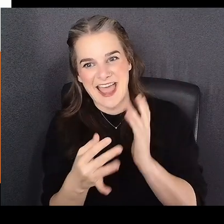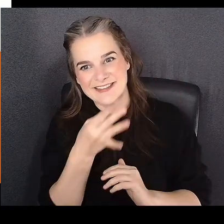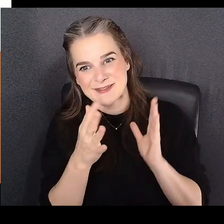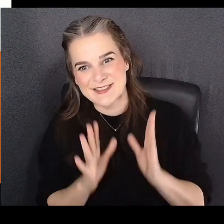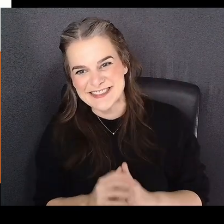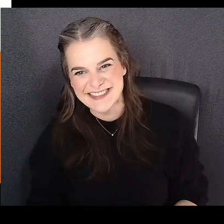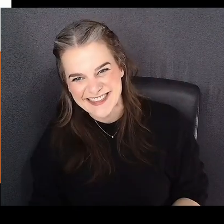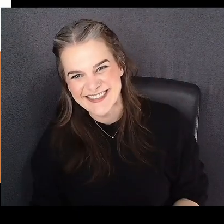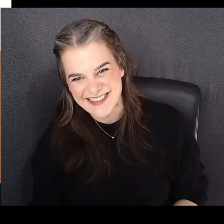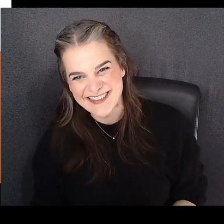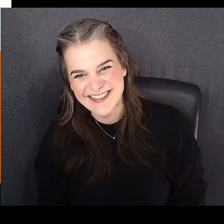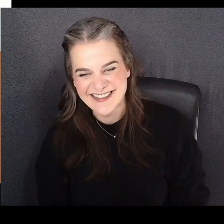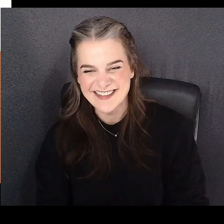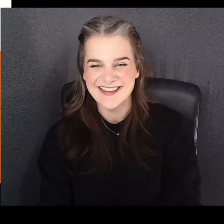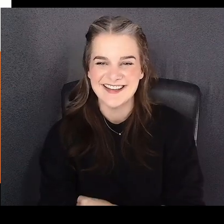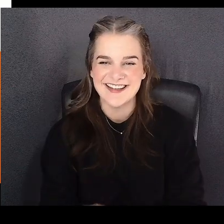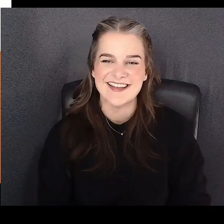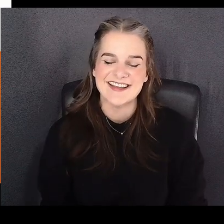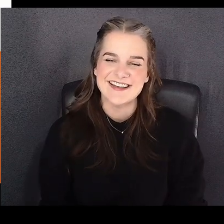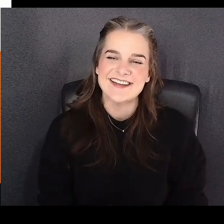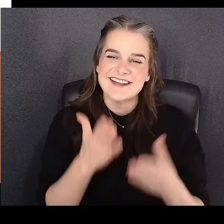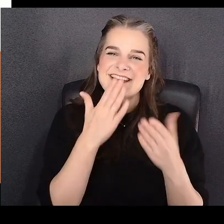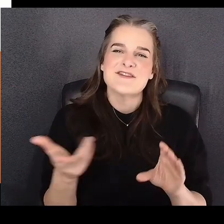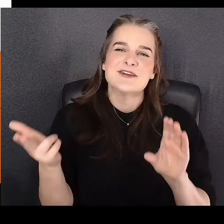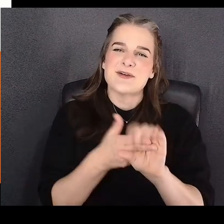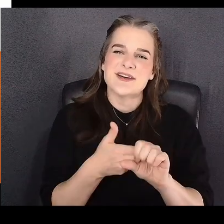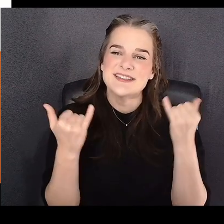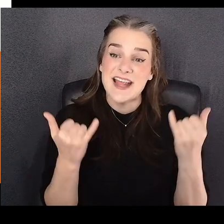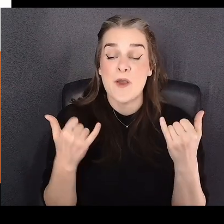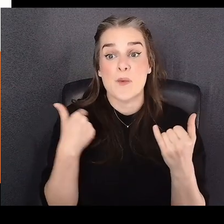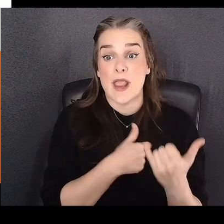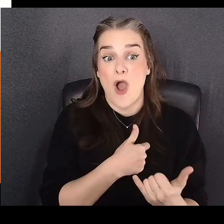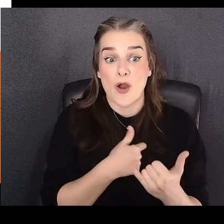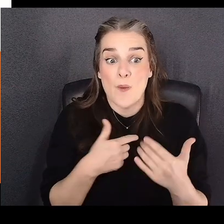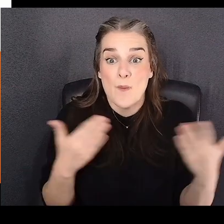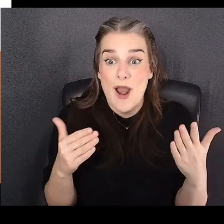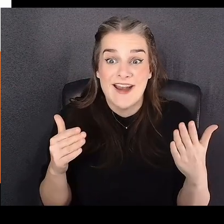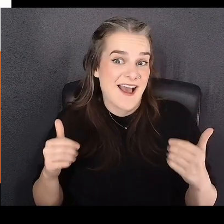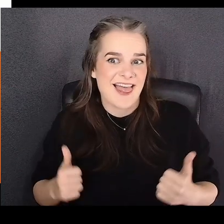But thank you for joining us today. We are live from our Inglis Innovation